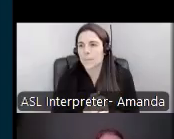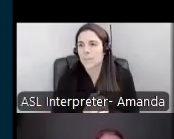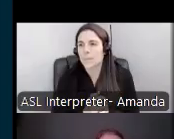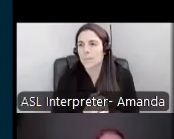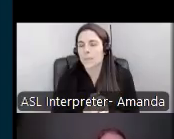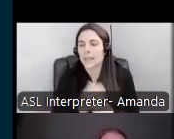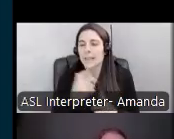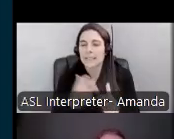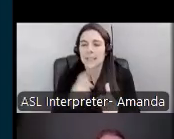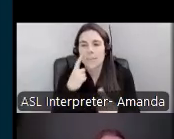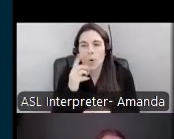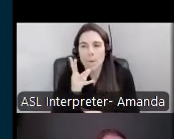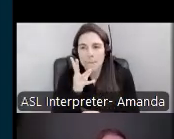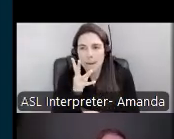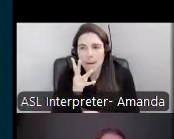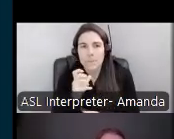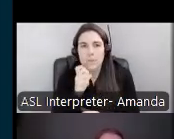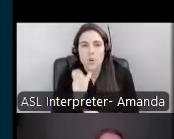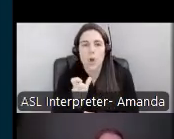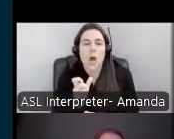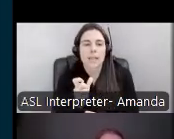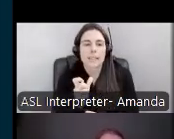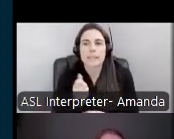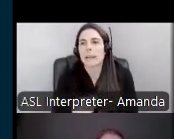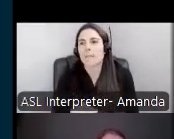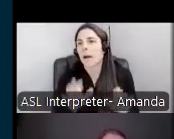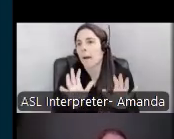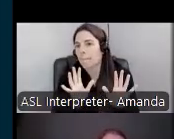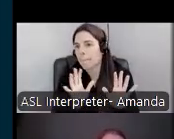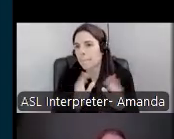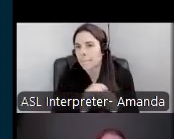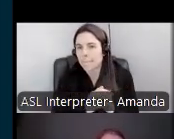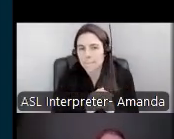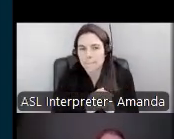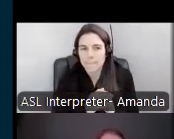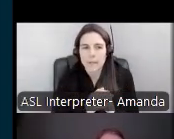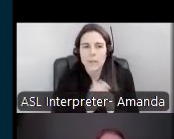her to not give in to tantrums, to kind of stay consistent with